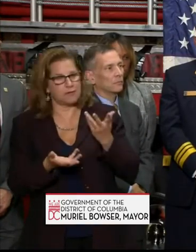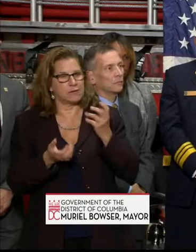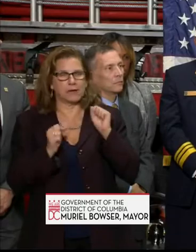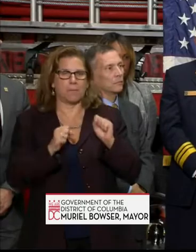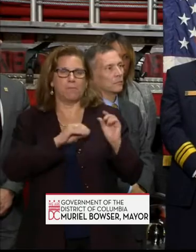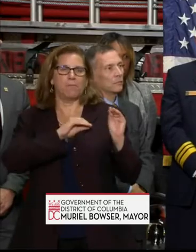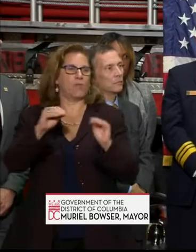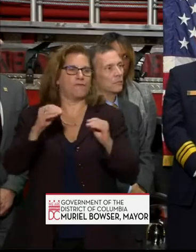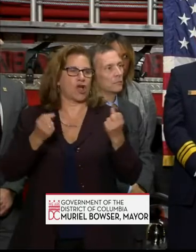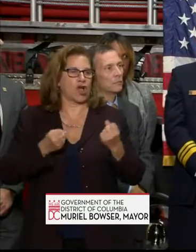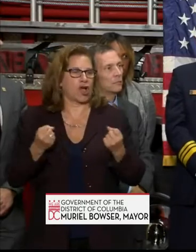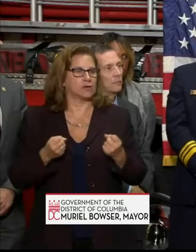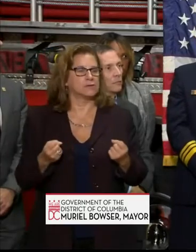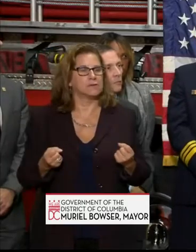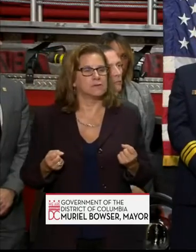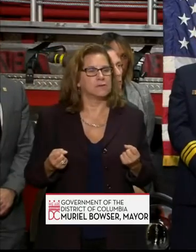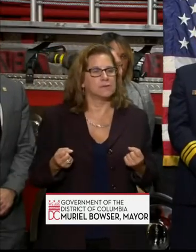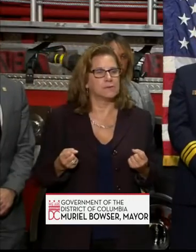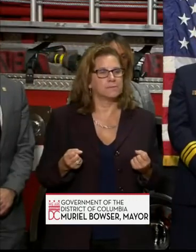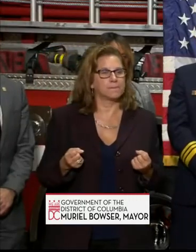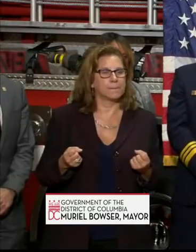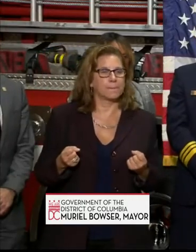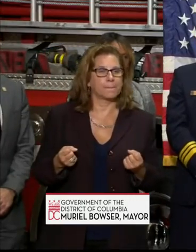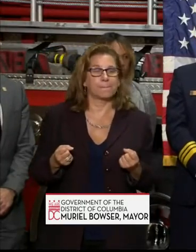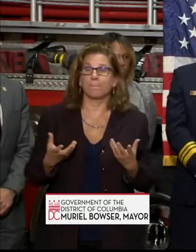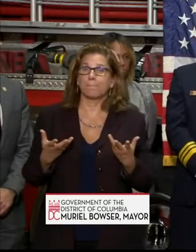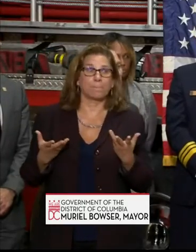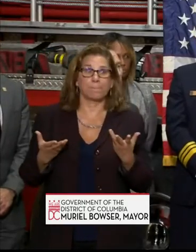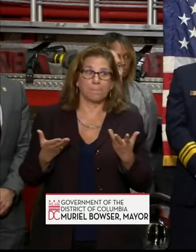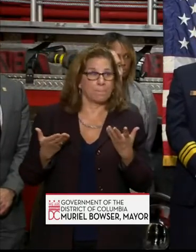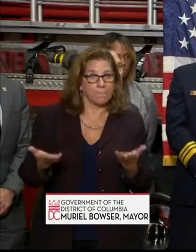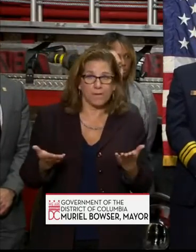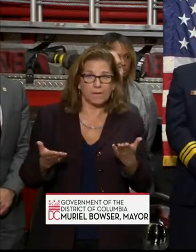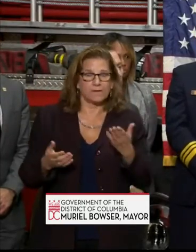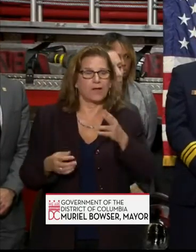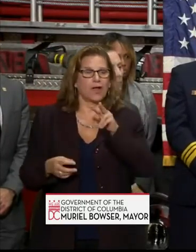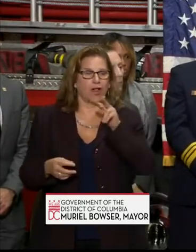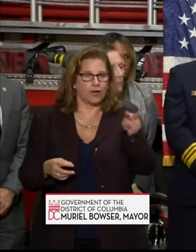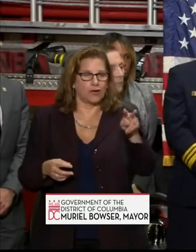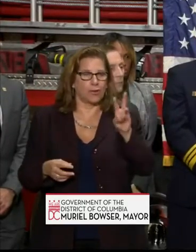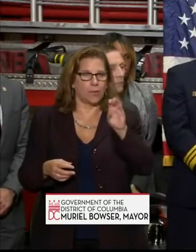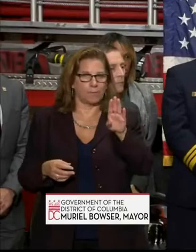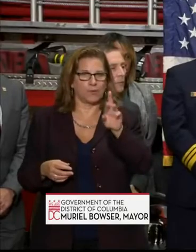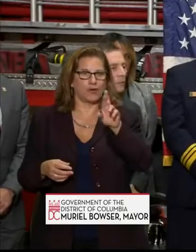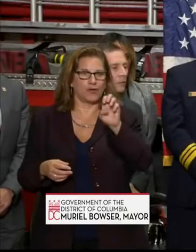PREPARE GO TO READY.DC.GOV AND I WILL INVITE THE MAYOR BACK FOR ANY QUESTIONS THAT YOU HAVE. >> MAYOR: QUESTIONS?